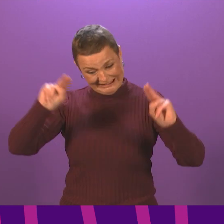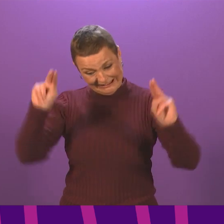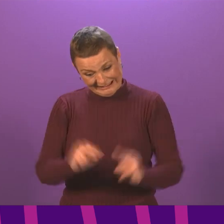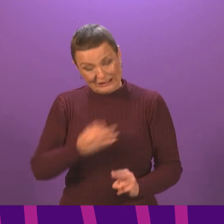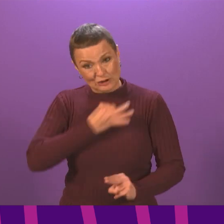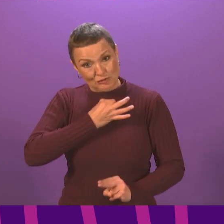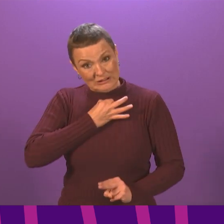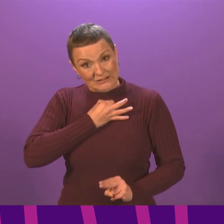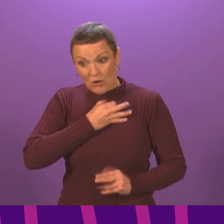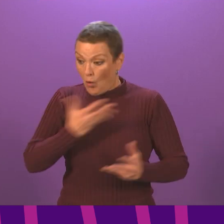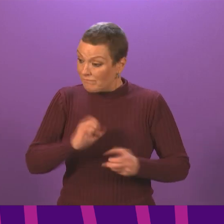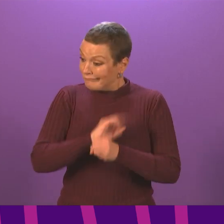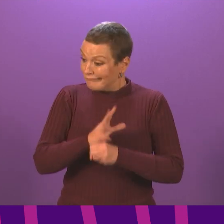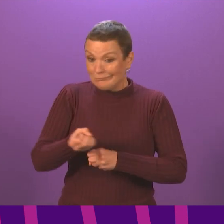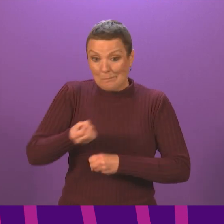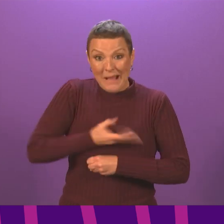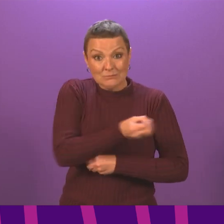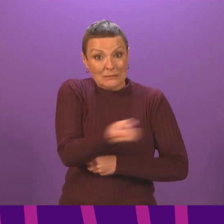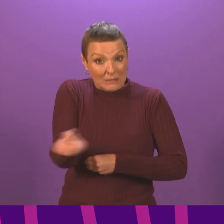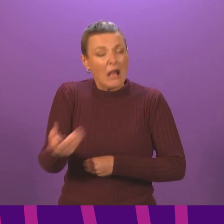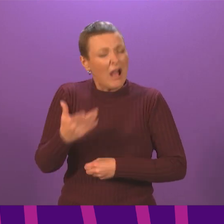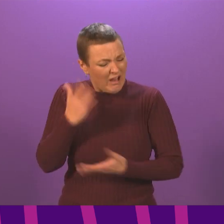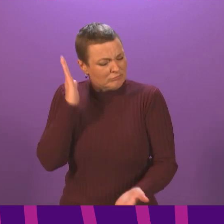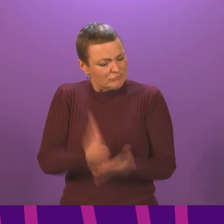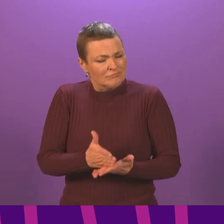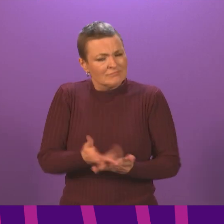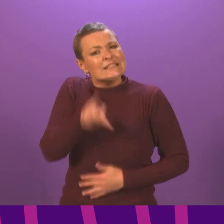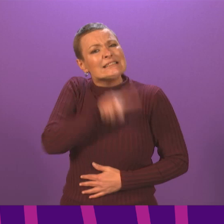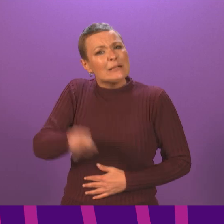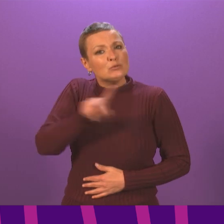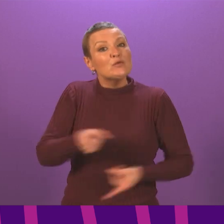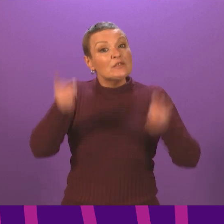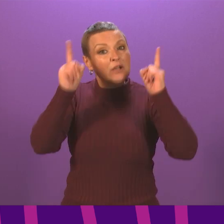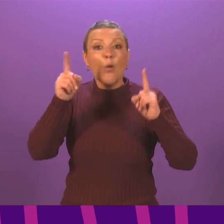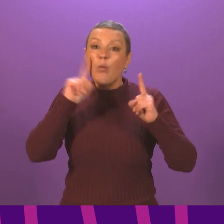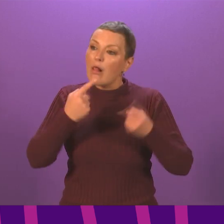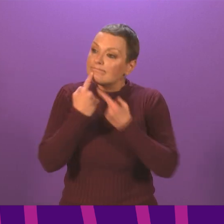possible. I have every confidence that the Deputy First Minister will set out those plans